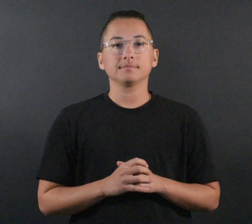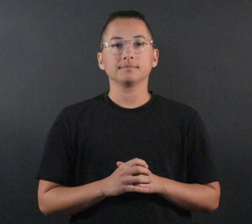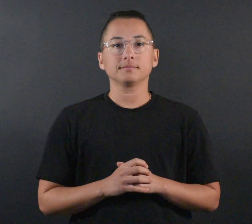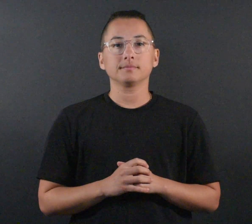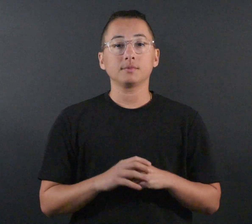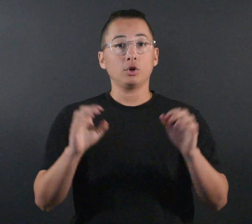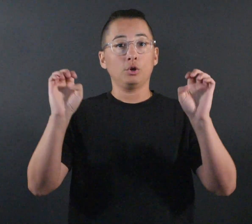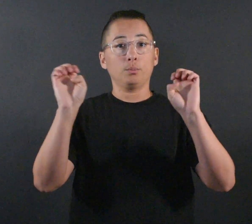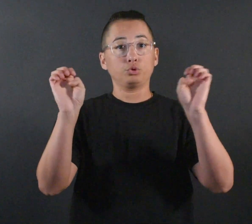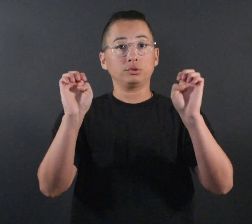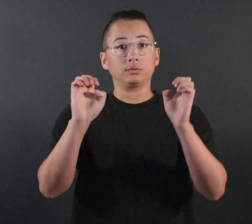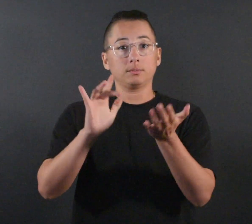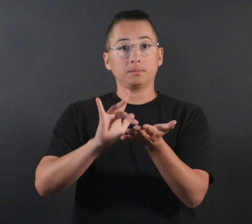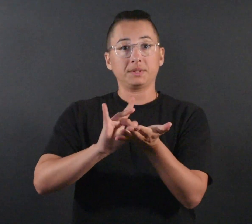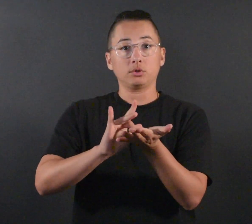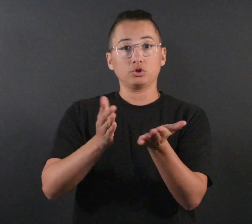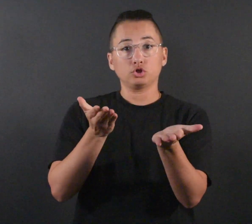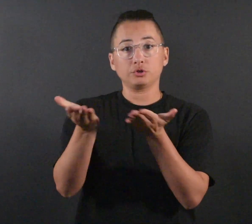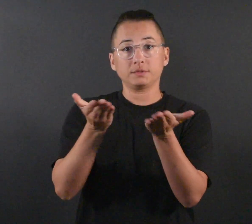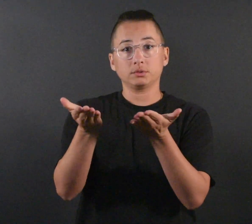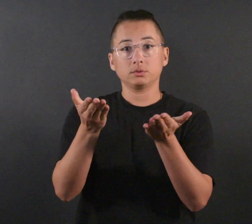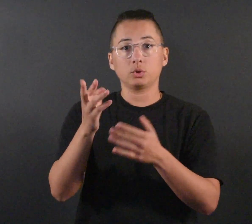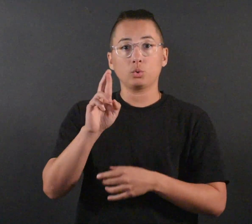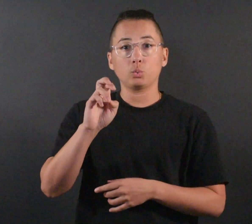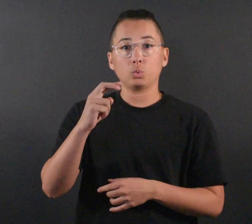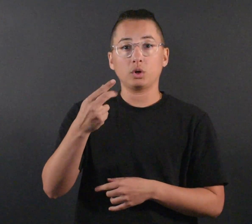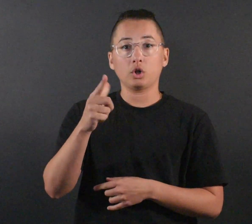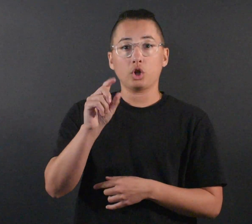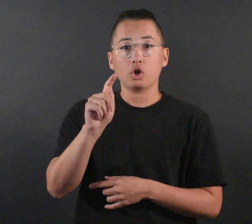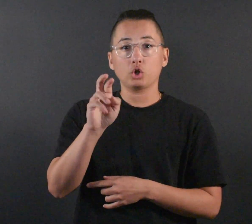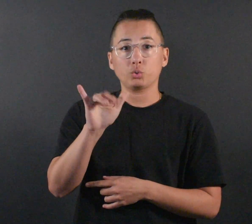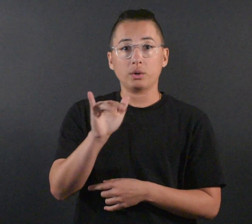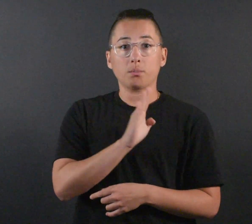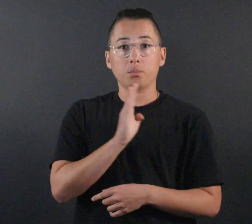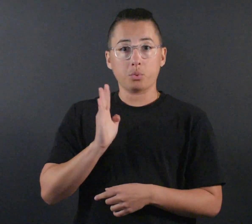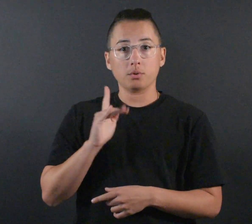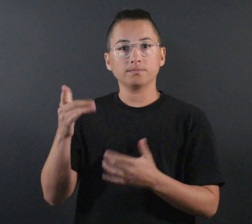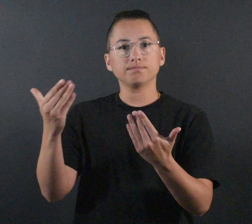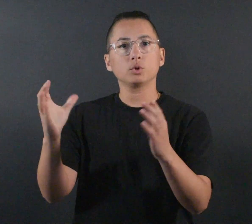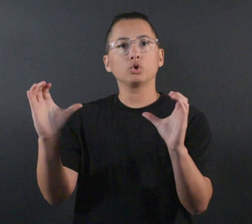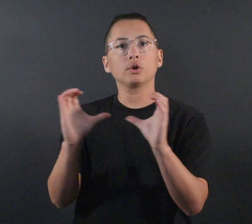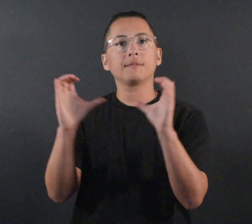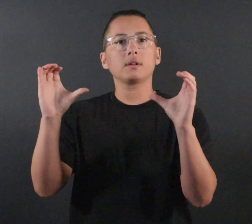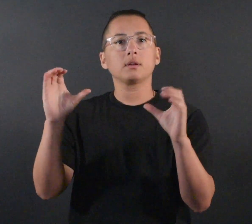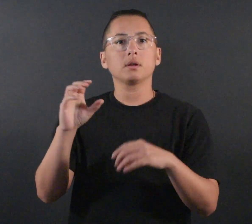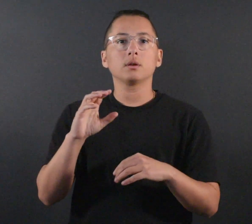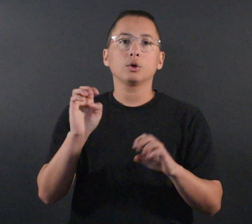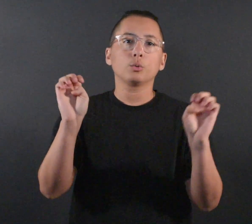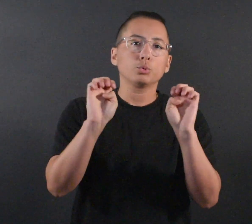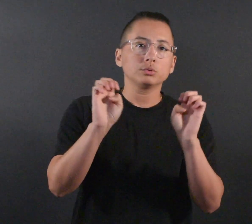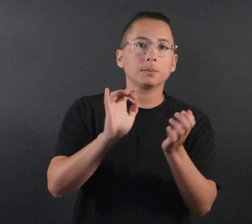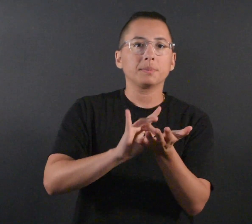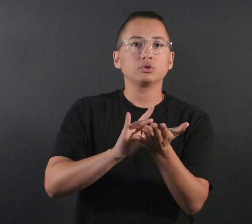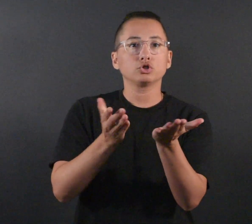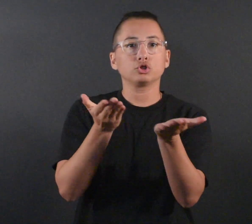The Emergency Medical Services Regulatory Board certifies emergency medical services personnel,